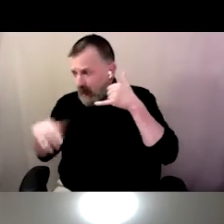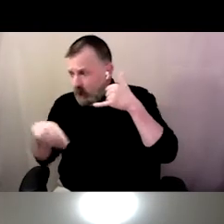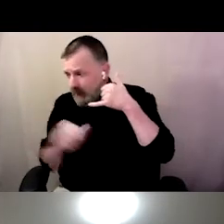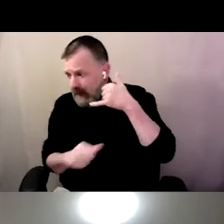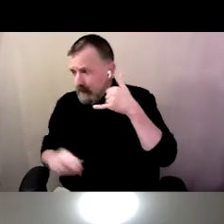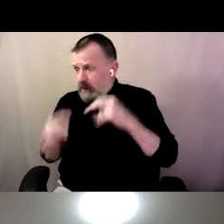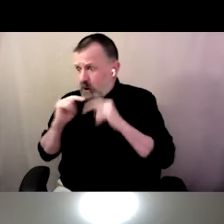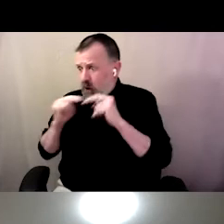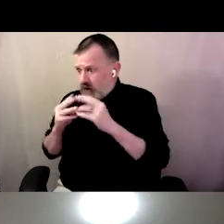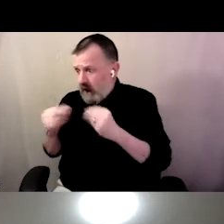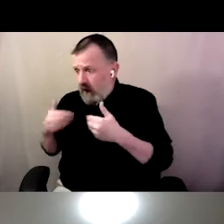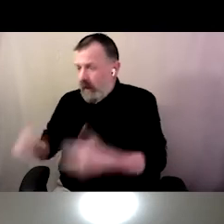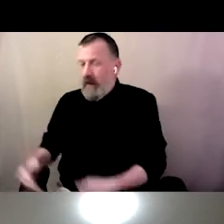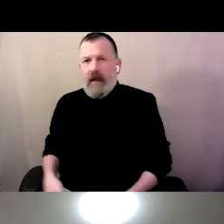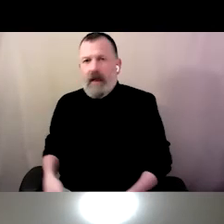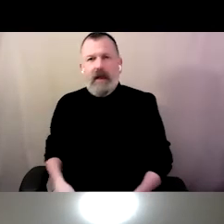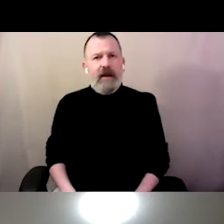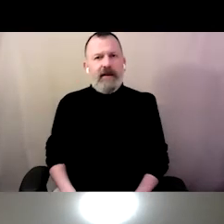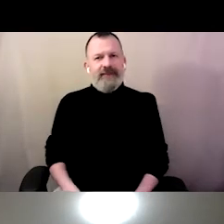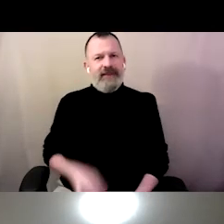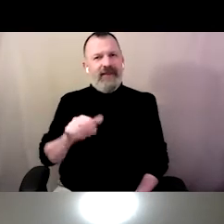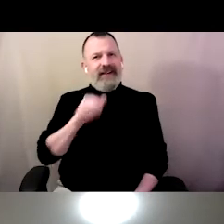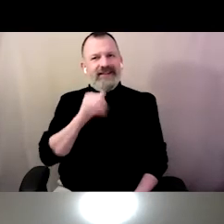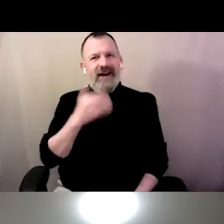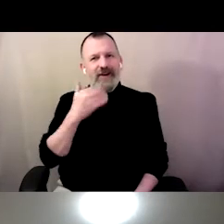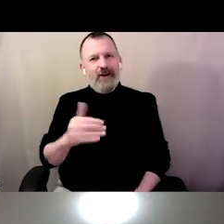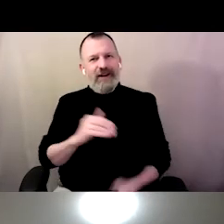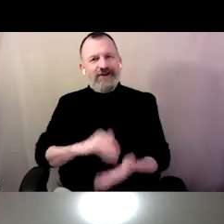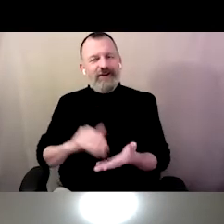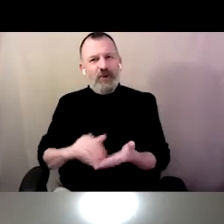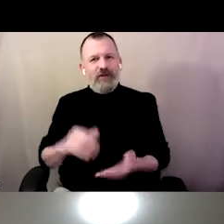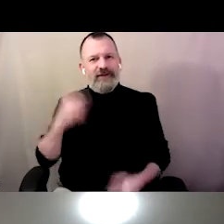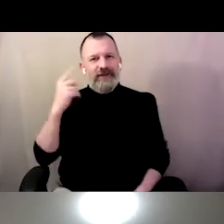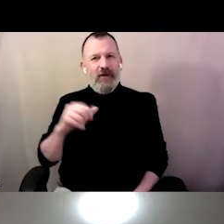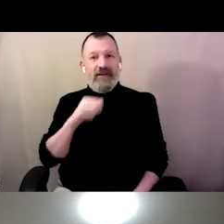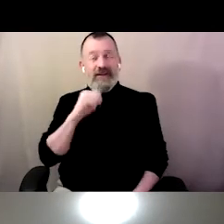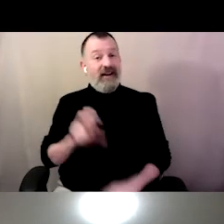CalebBarlow: And you know, that's really not a good excuse for not investing in cyber security.